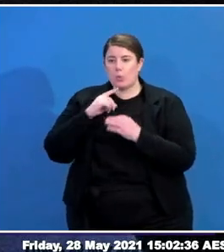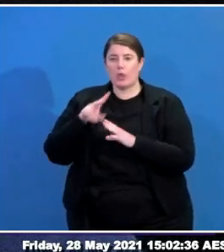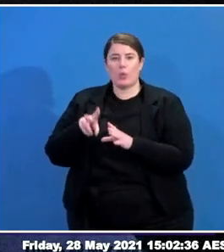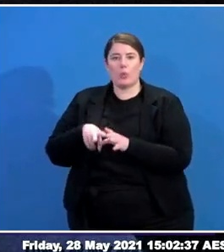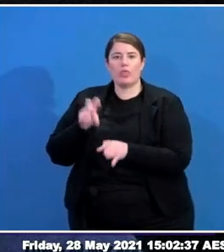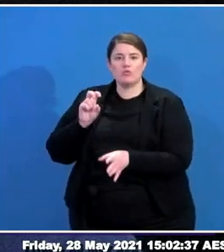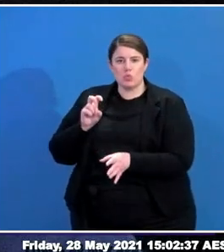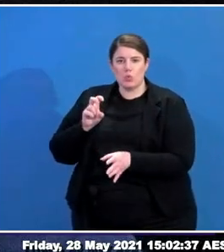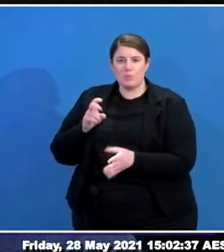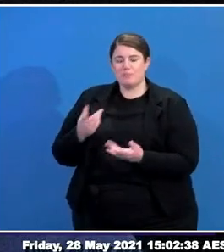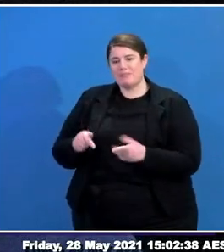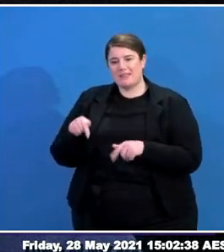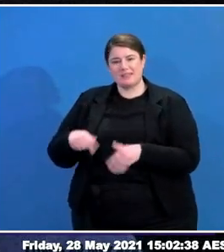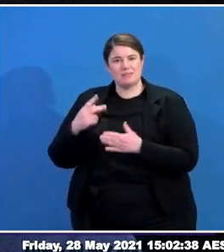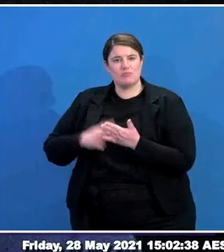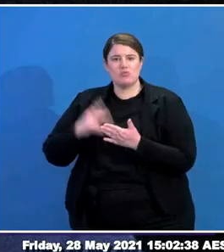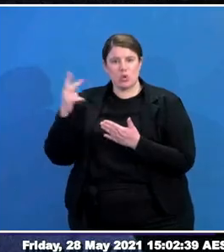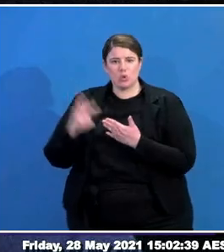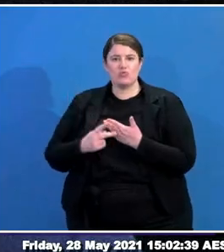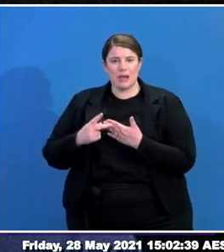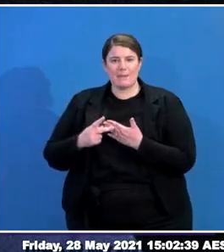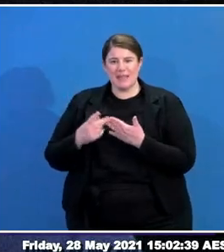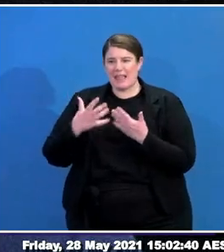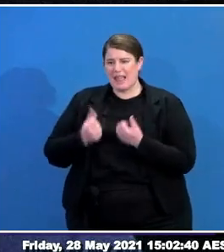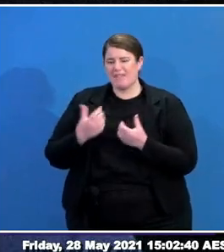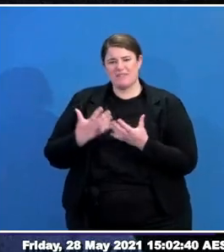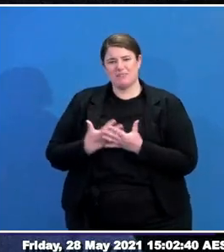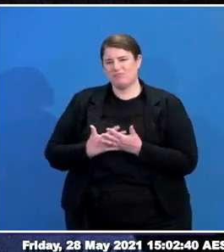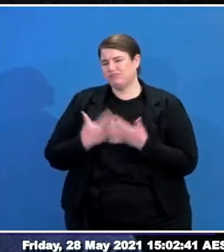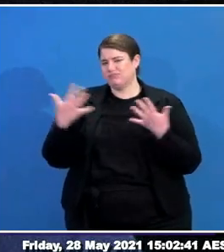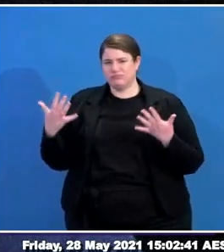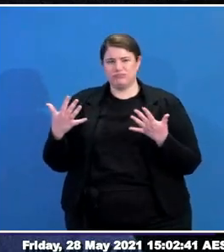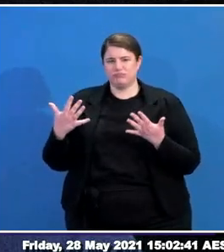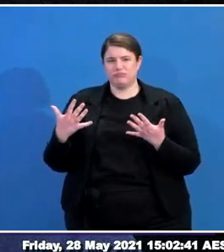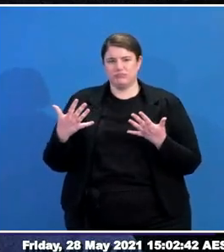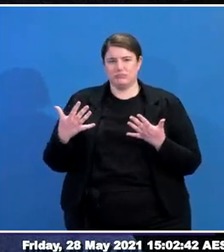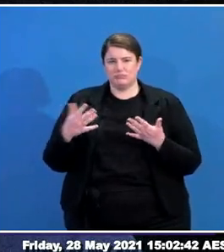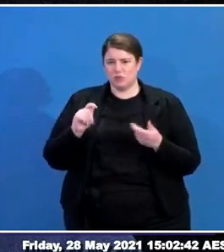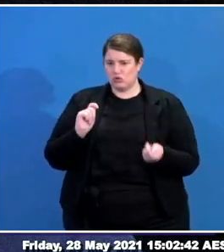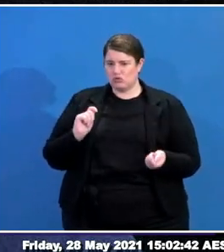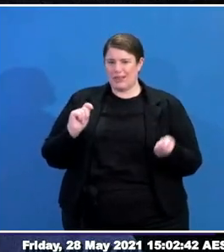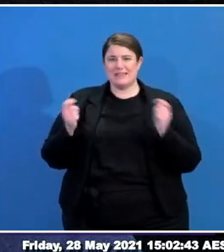In a scheme like this where there is a very large-scale transition of people